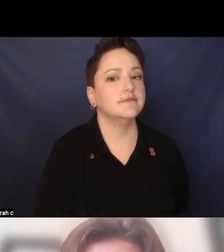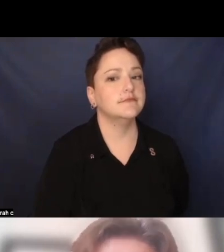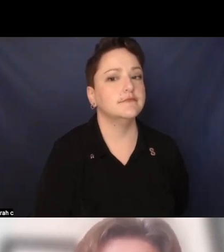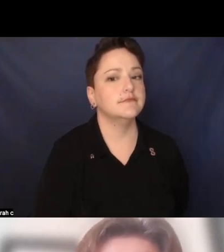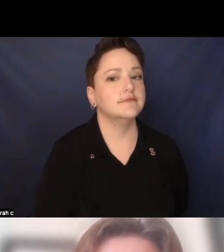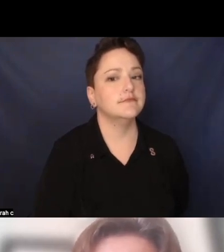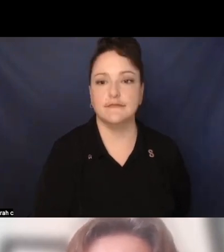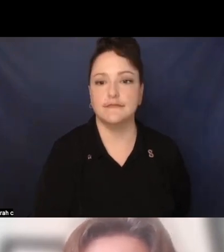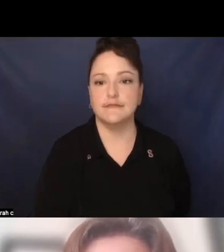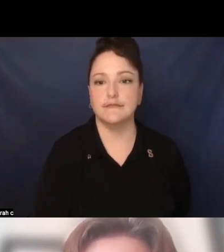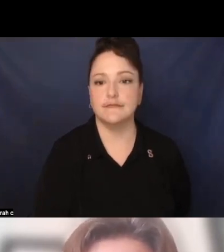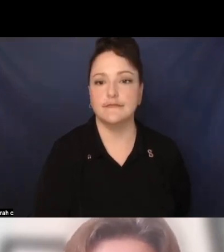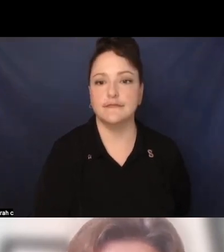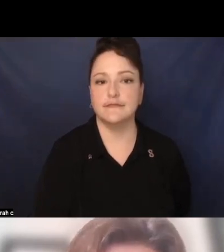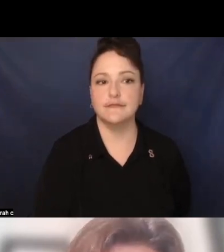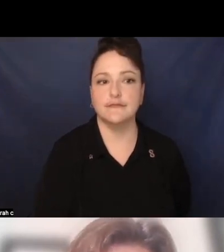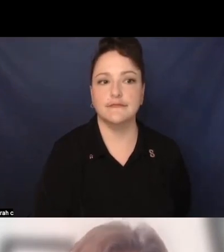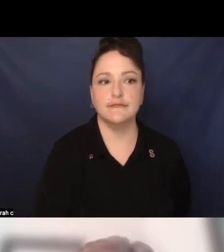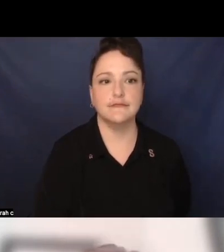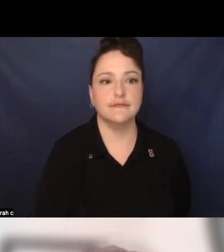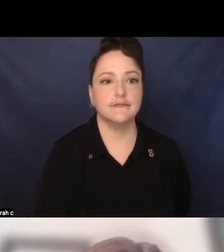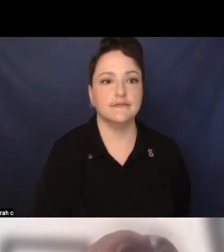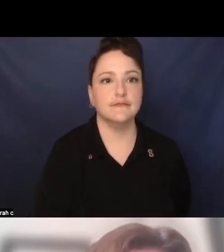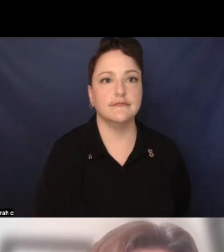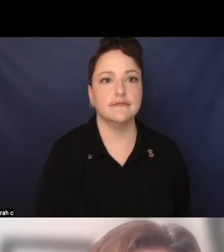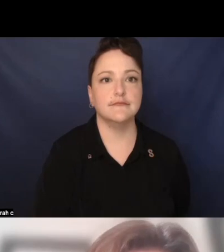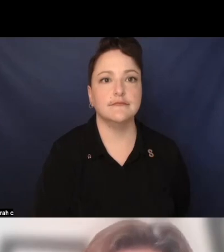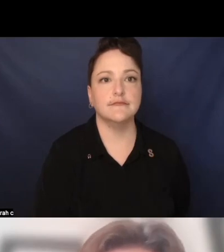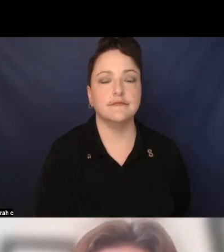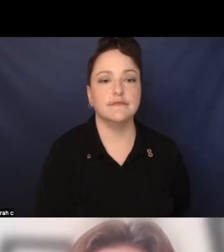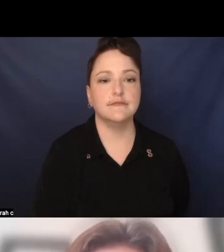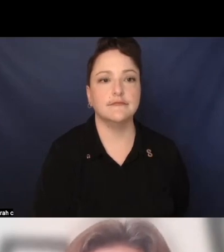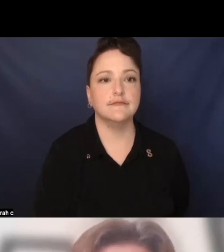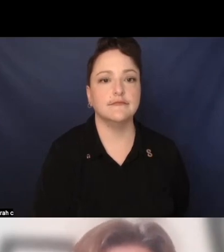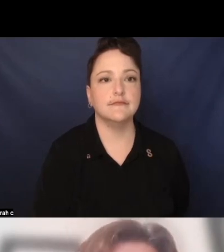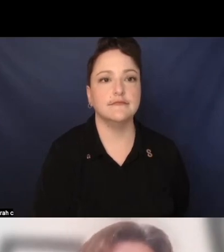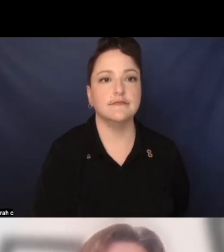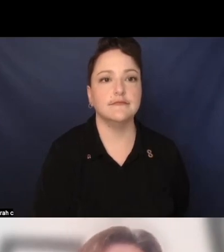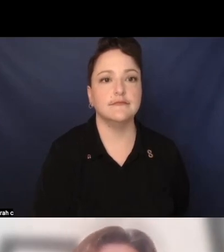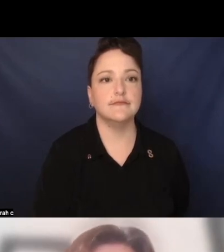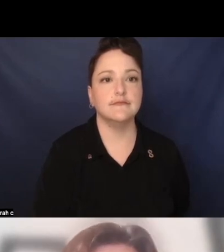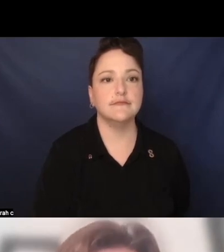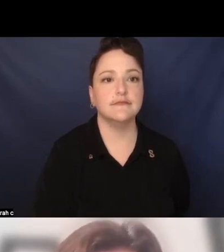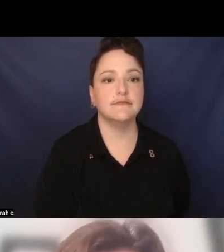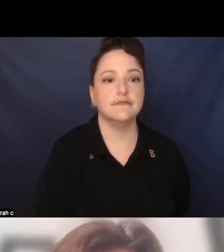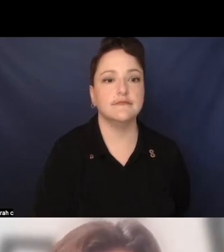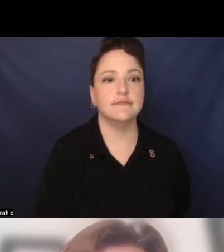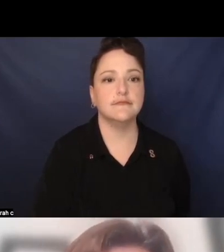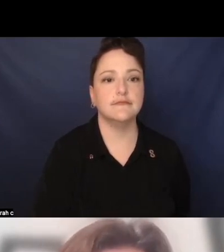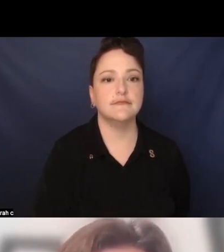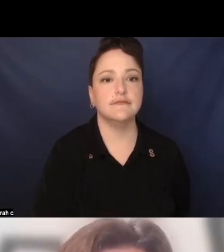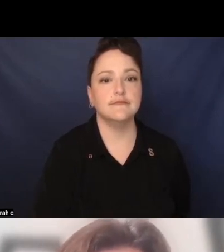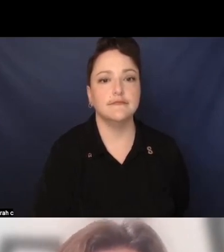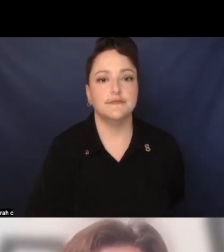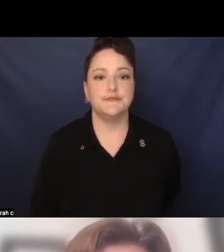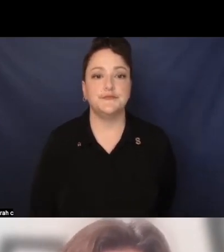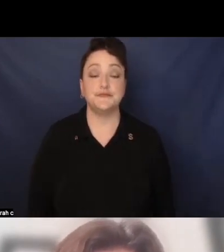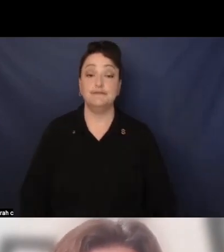Next slide. Okay. So I'm just going to go over some basics about how to make reasonable